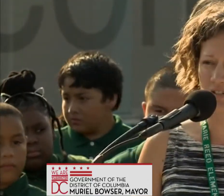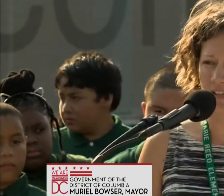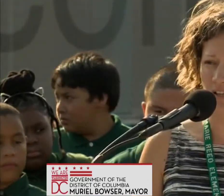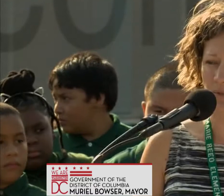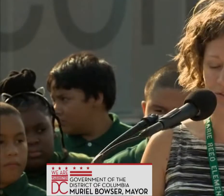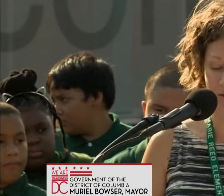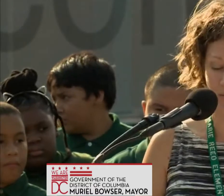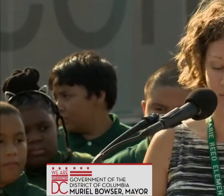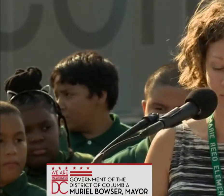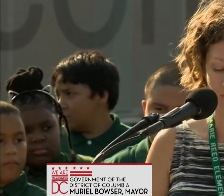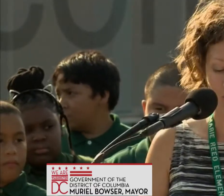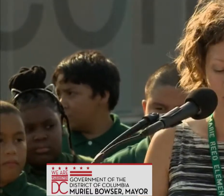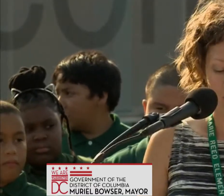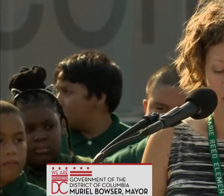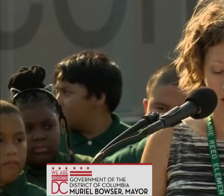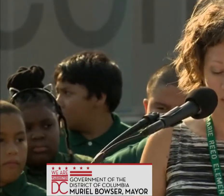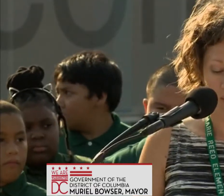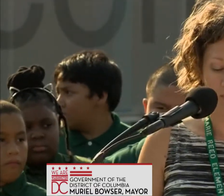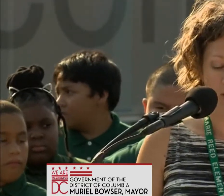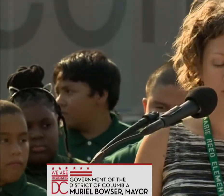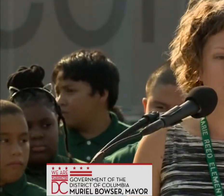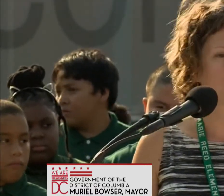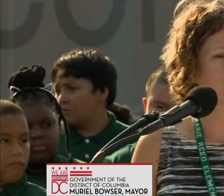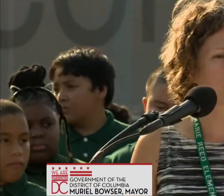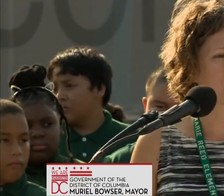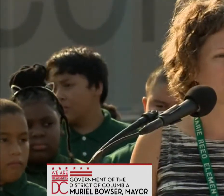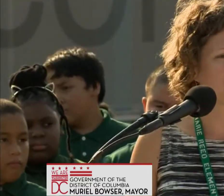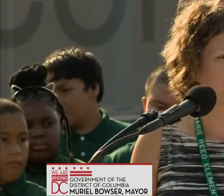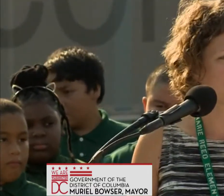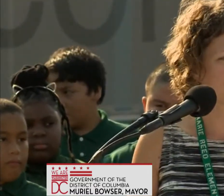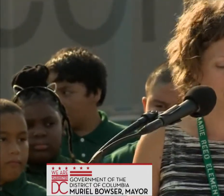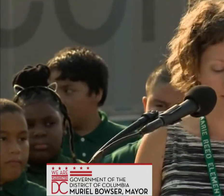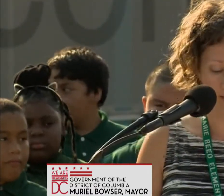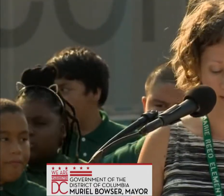to the elementary school could better support the community that surrounds it